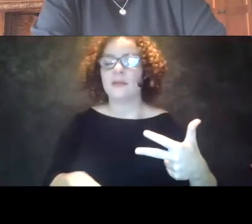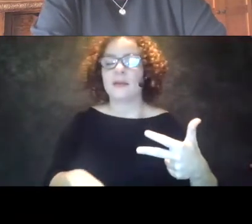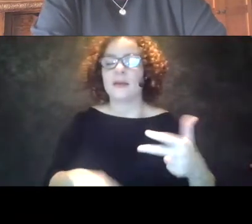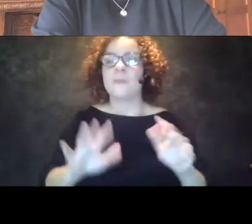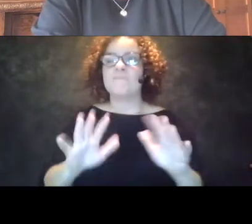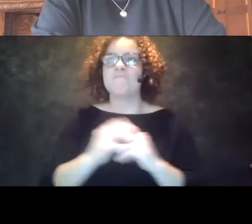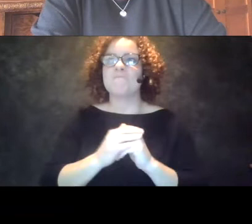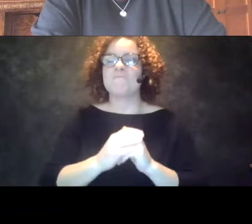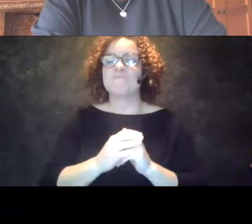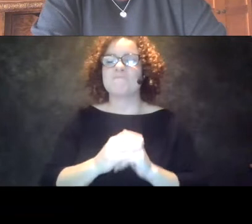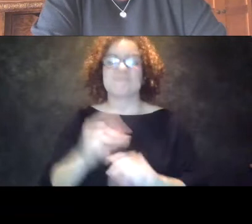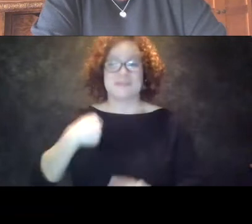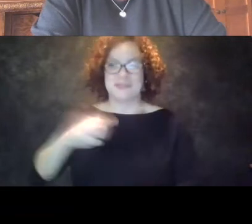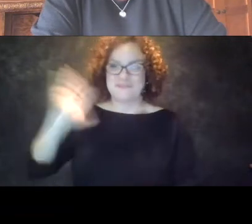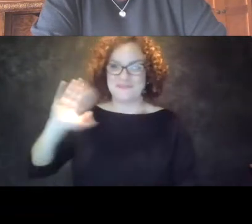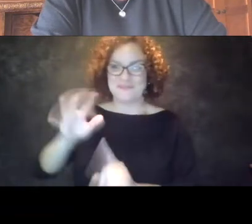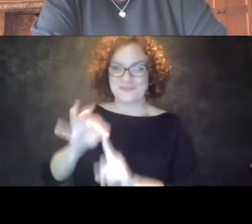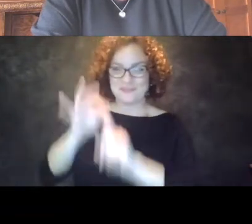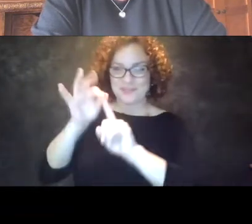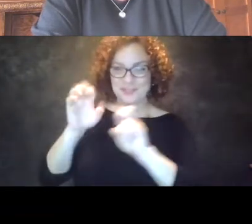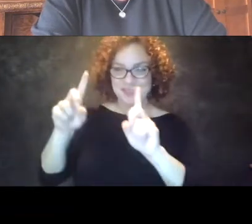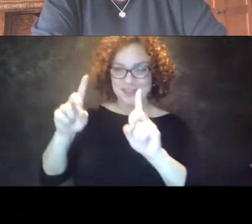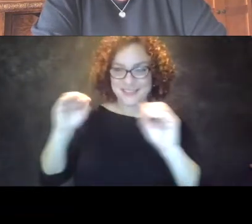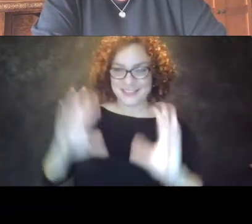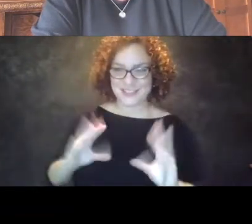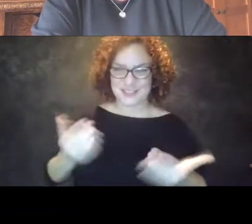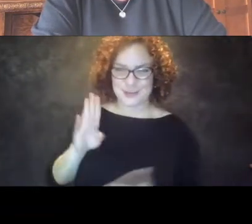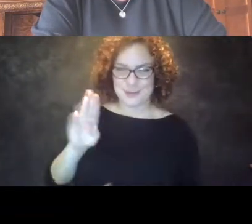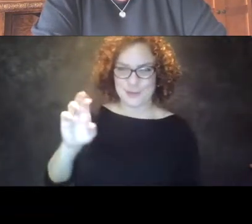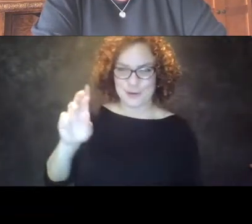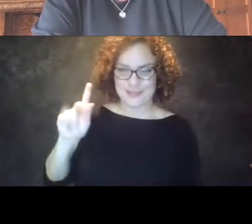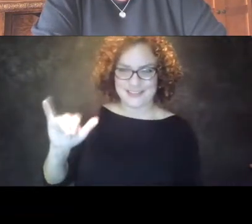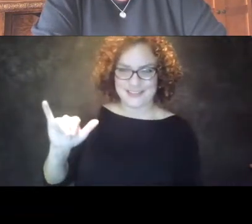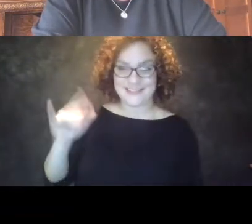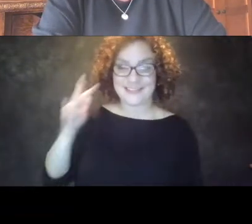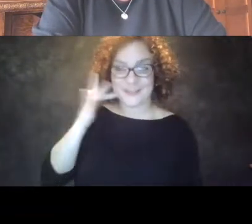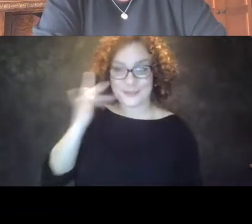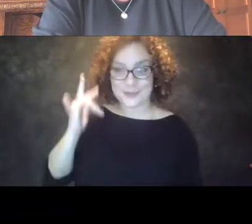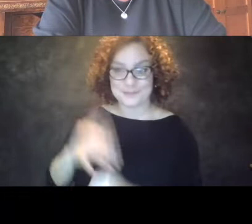a special ed teacher, out here in Berkeley, California, I was, I was an inclusion support